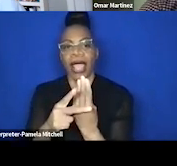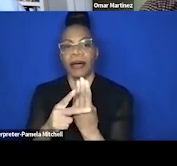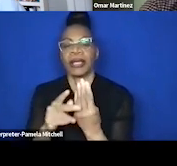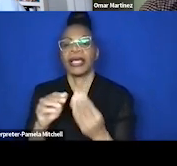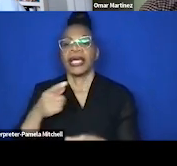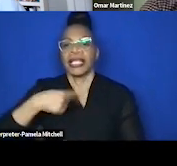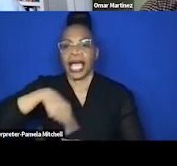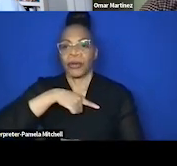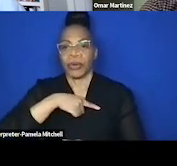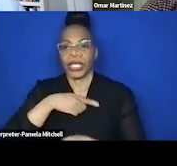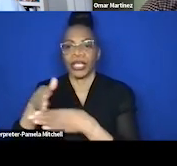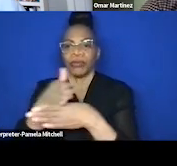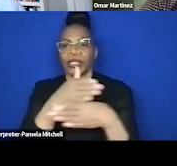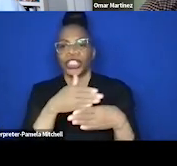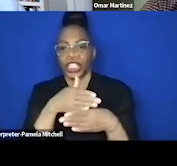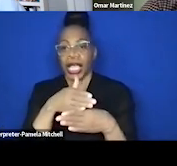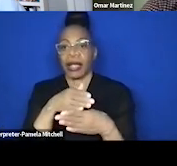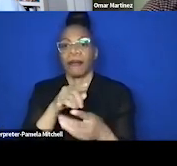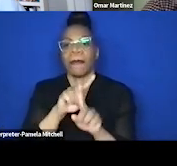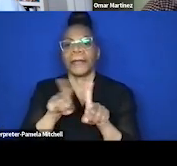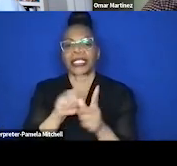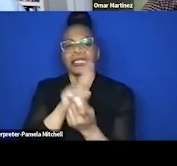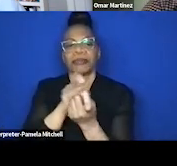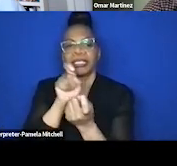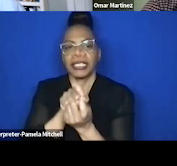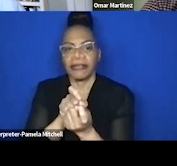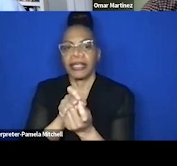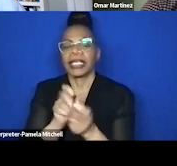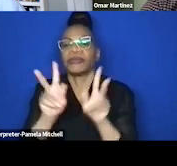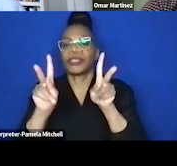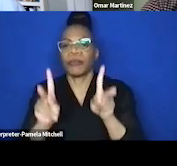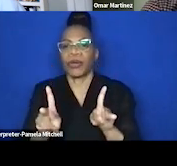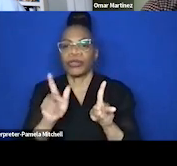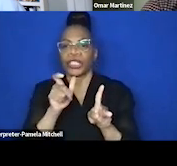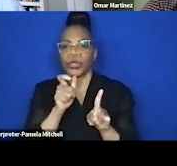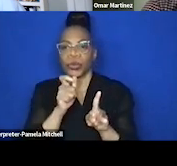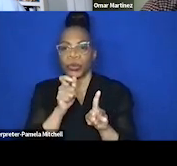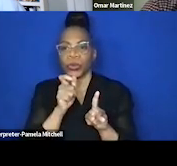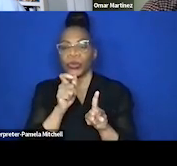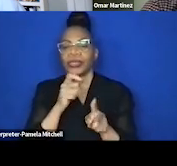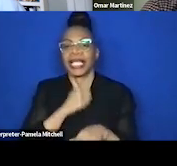But in particular for this one, there's an individual that was 60 years old.